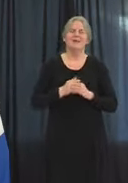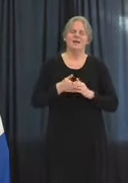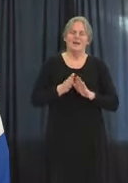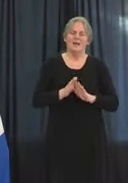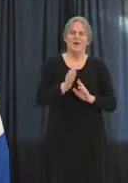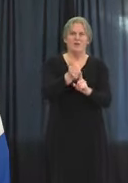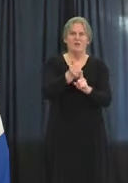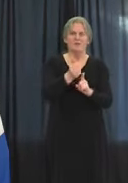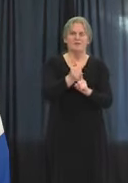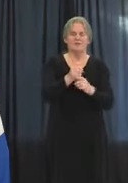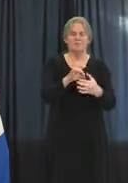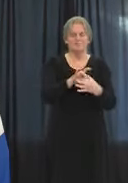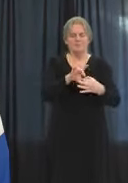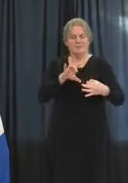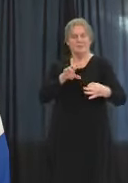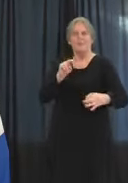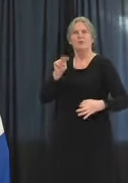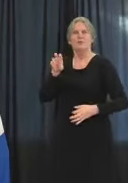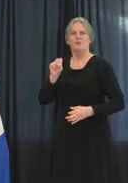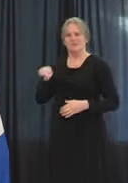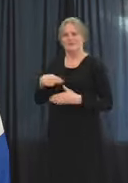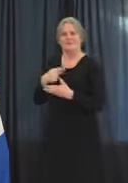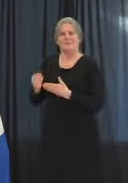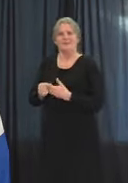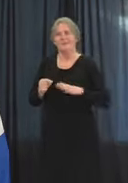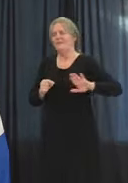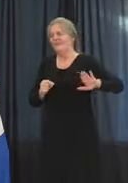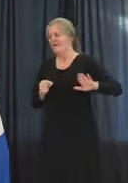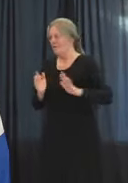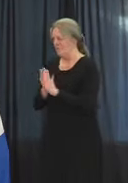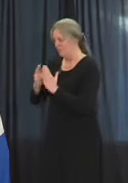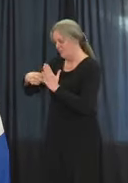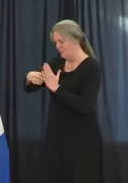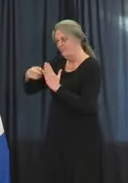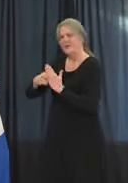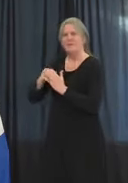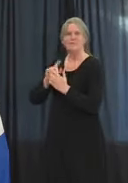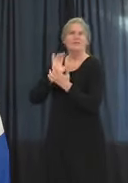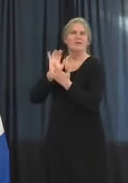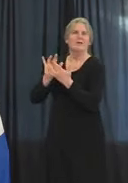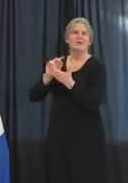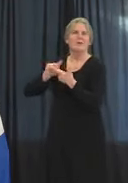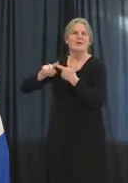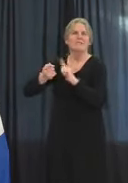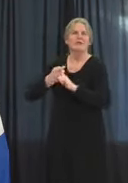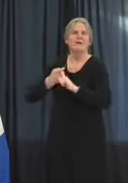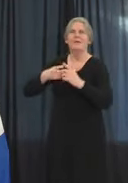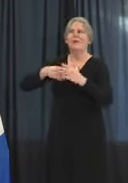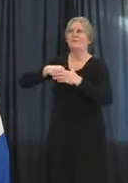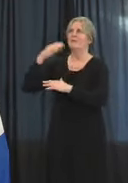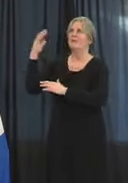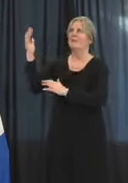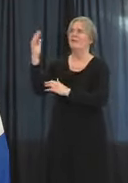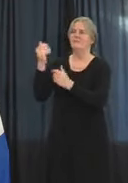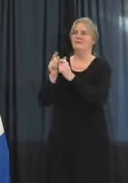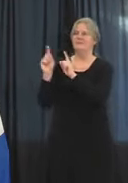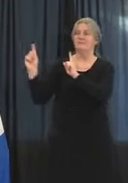time away from the news, if they can, this weekend. Read a book, call a friend, or take a walk outside at safe